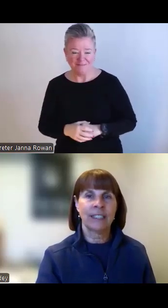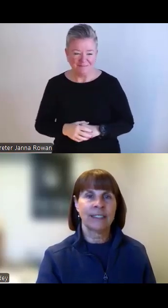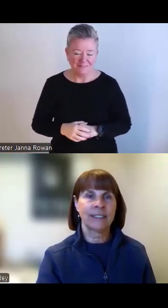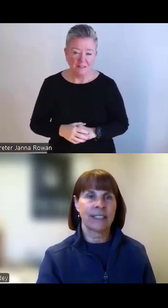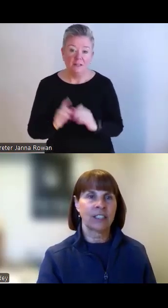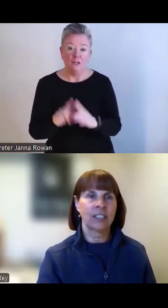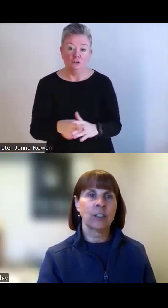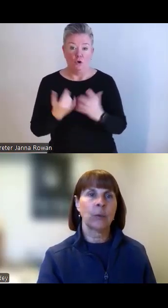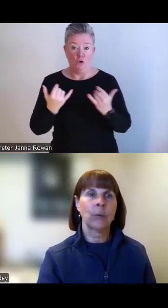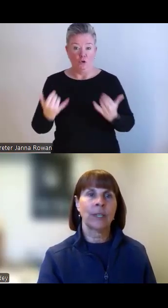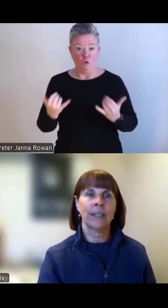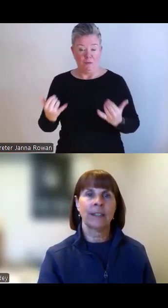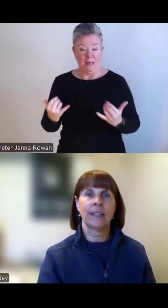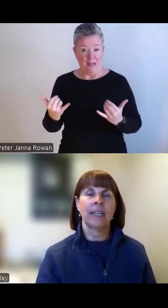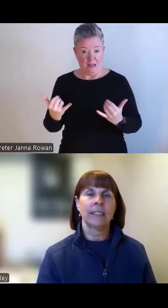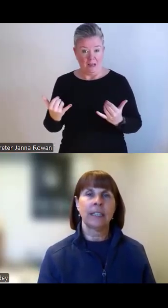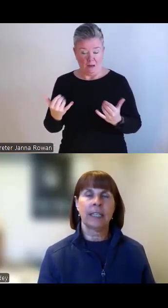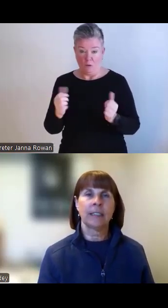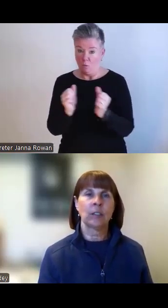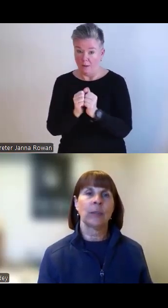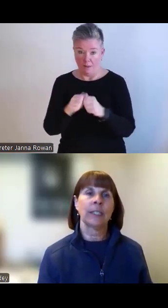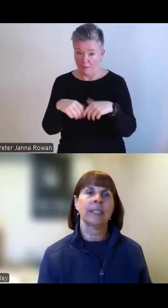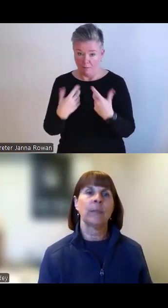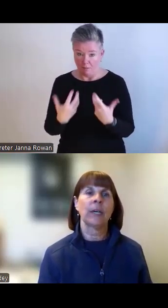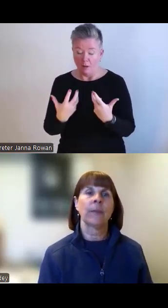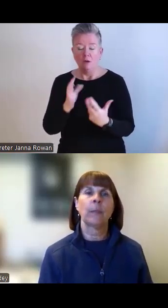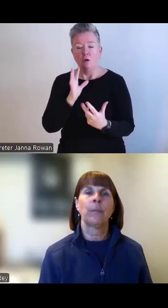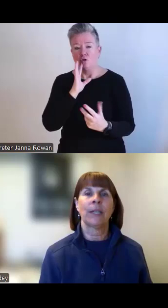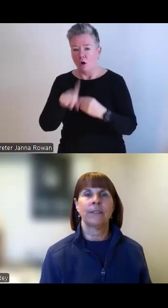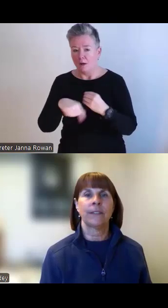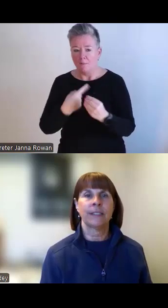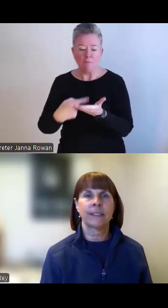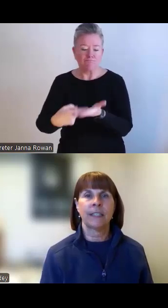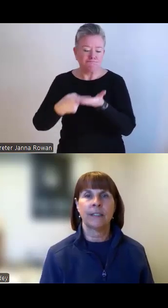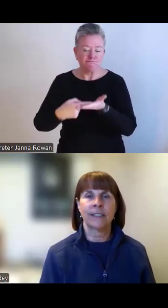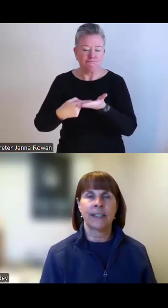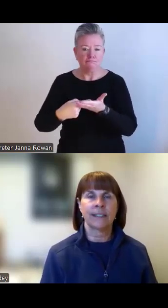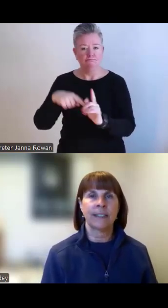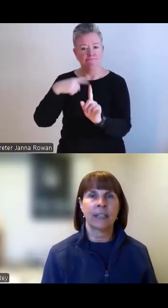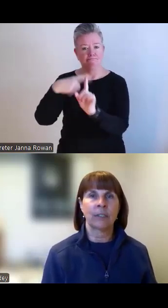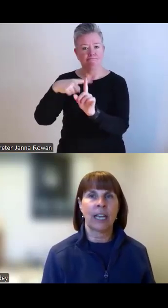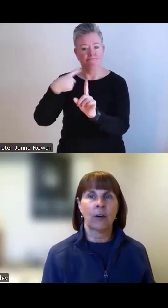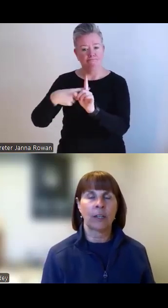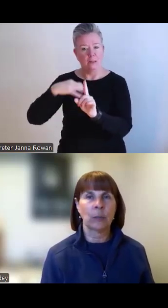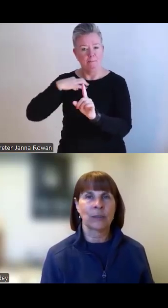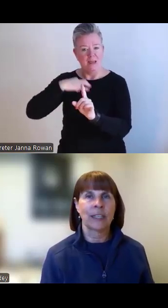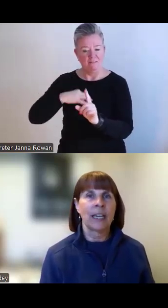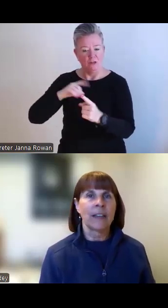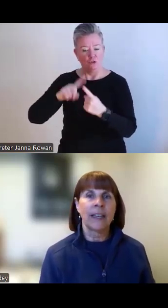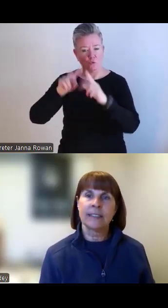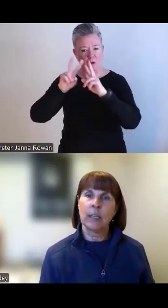today's session with talking a little bit about the benefits of assessing language outcomes.